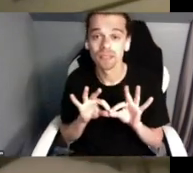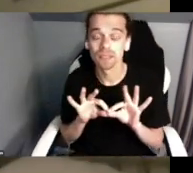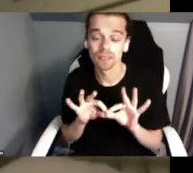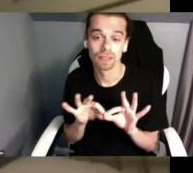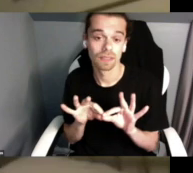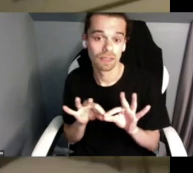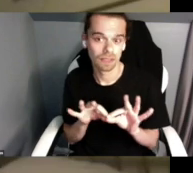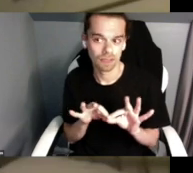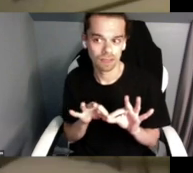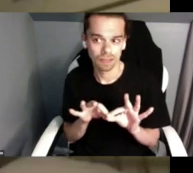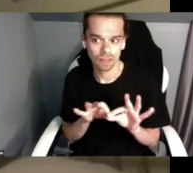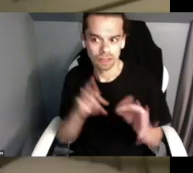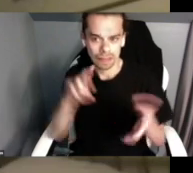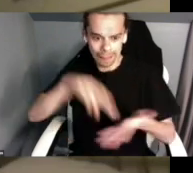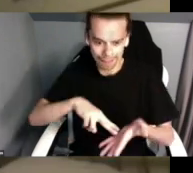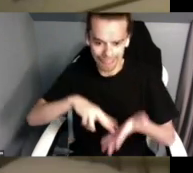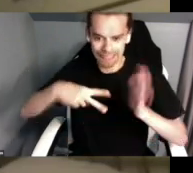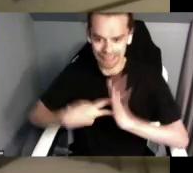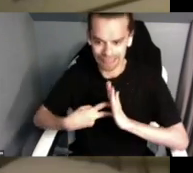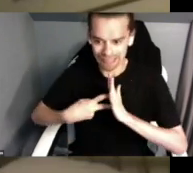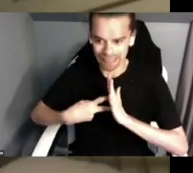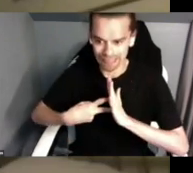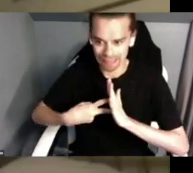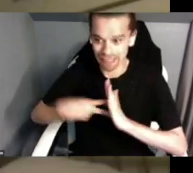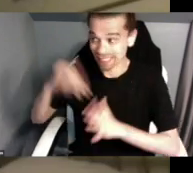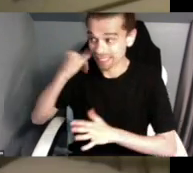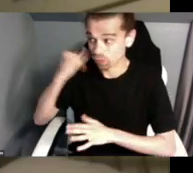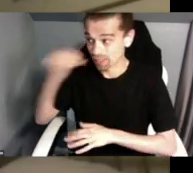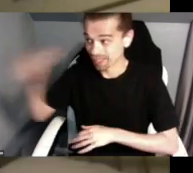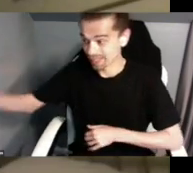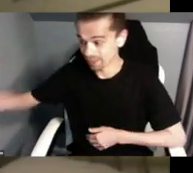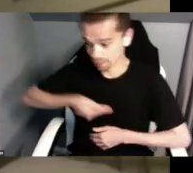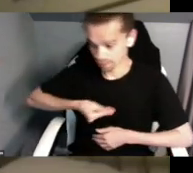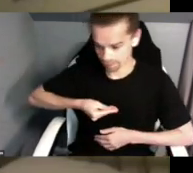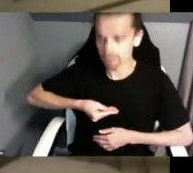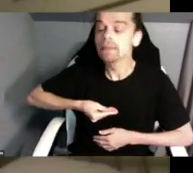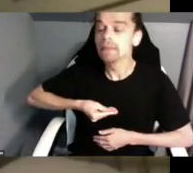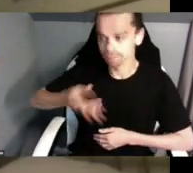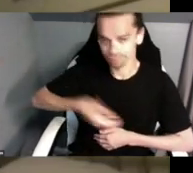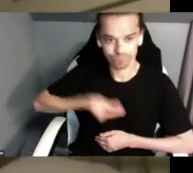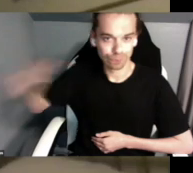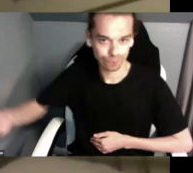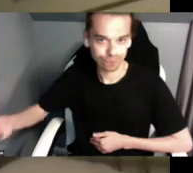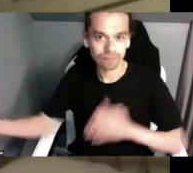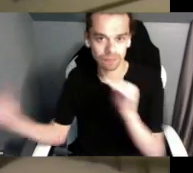meaningfully compensate people that are taking part in research.